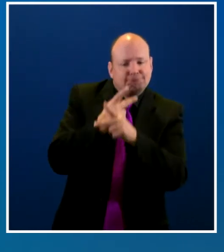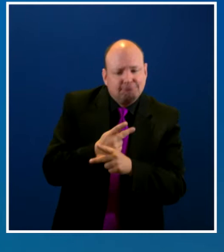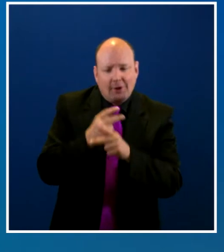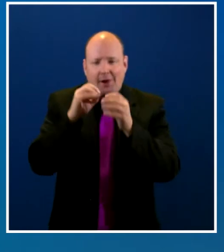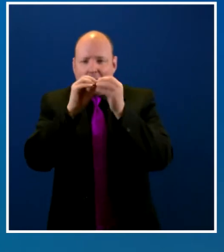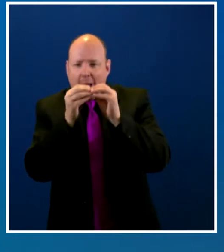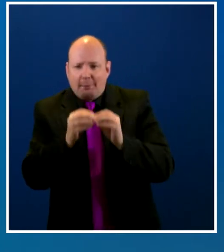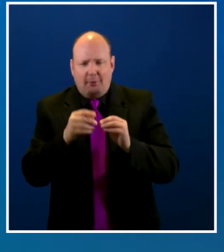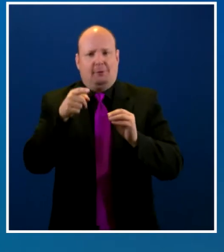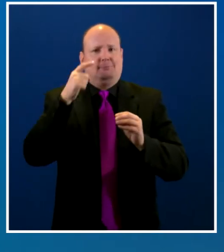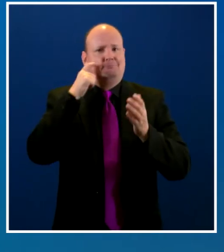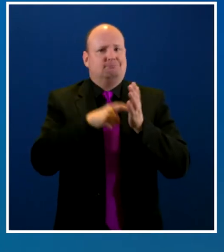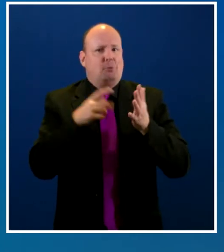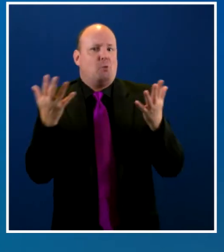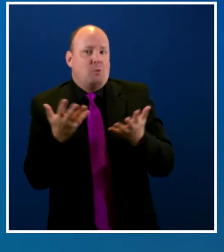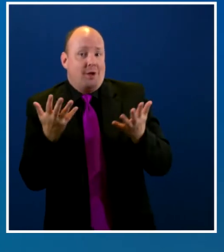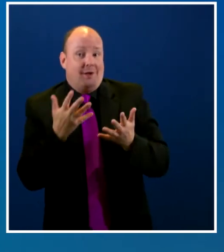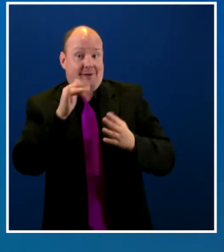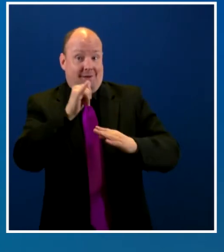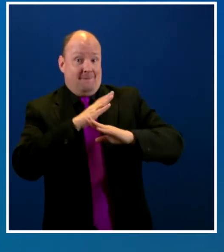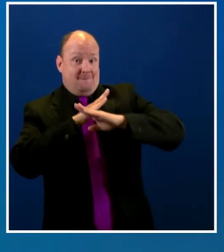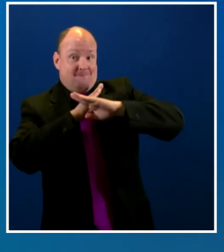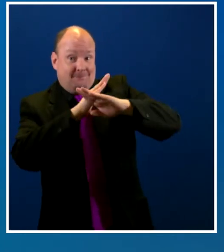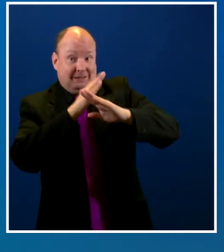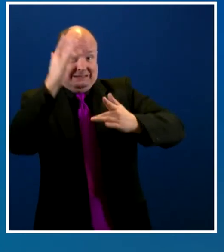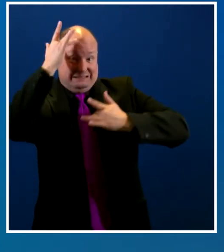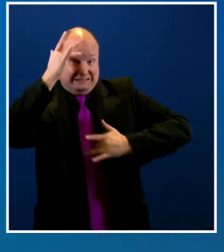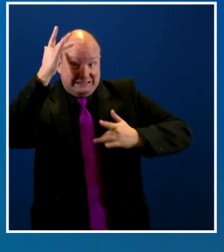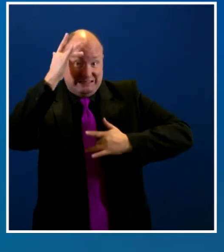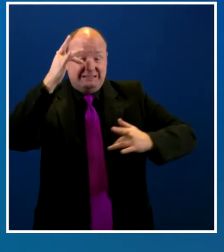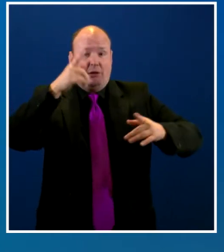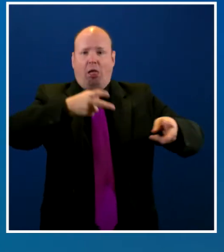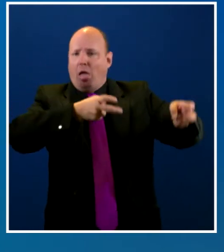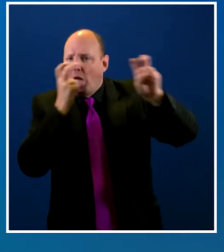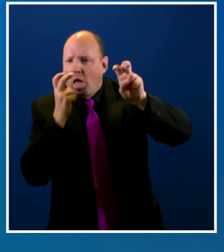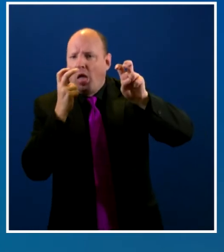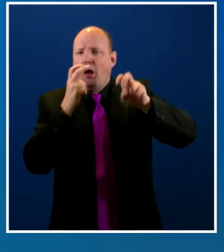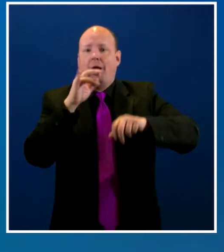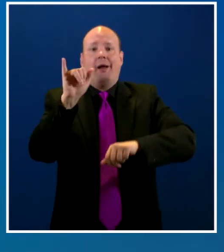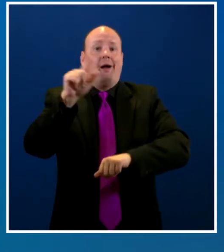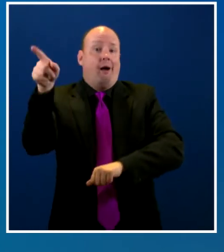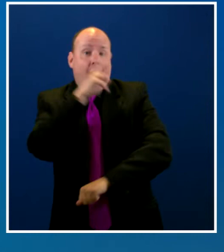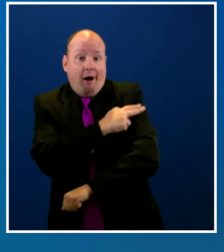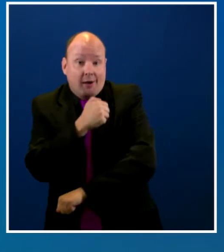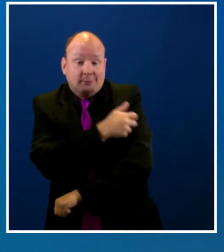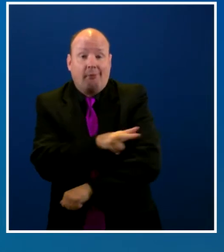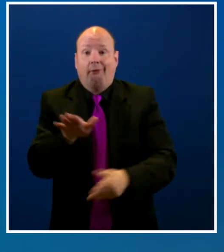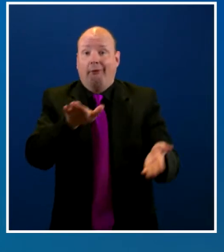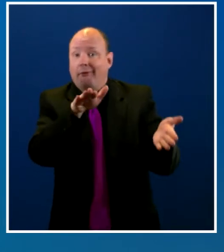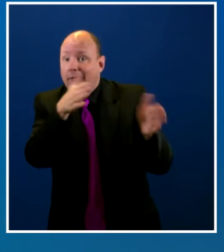effective at preventing severe illness that can lead to hospitalization and death.